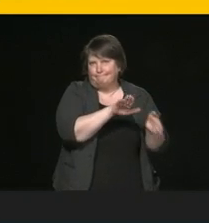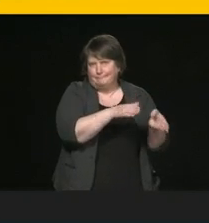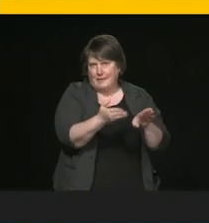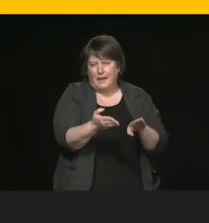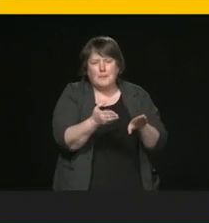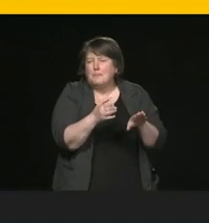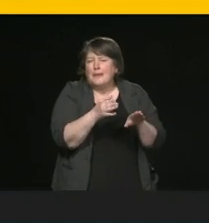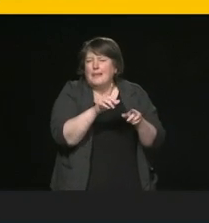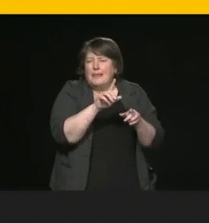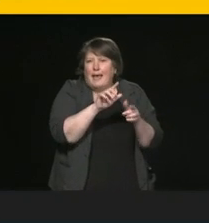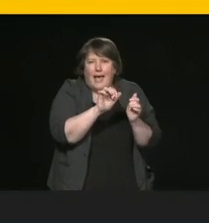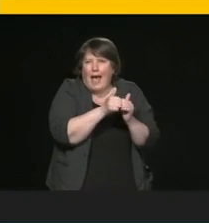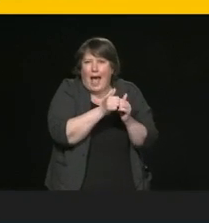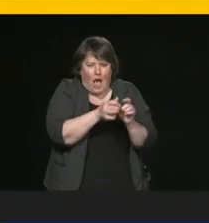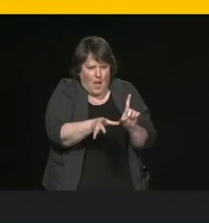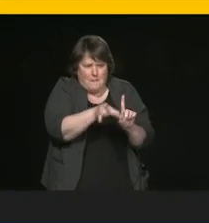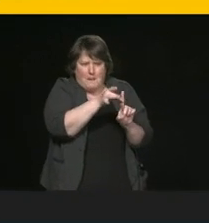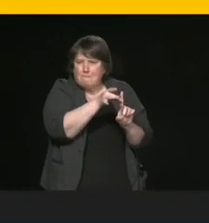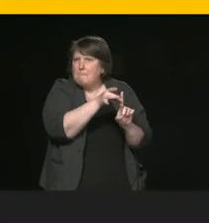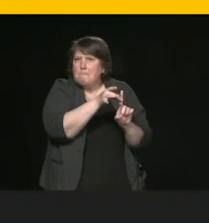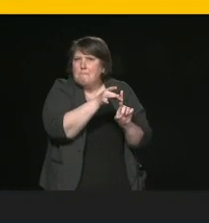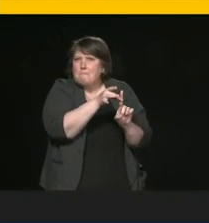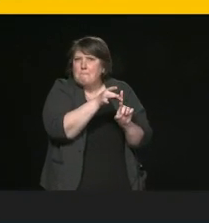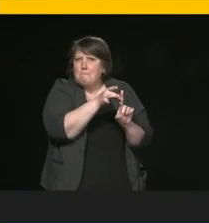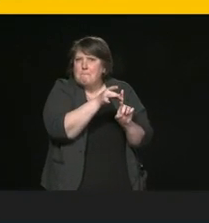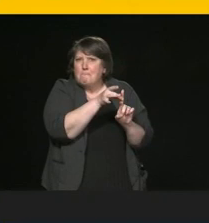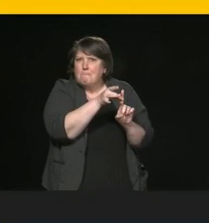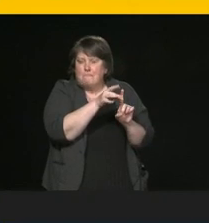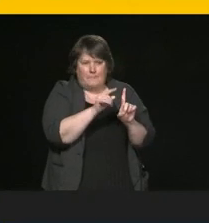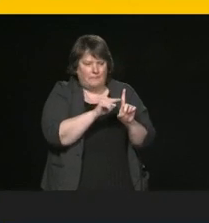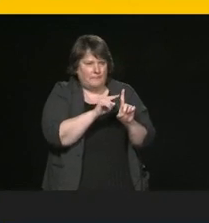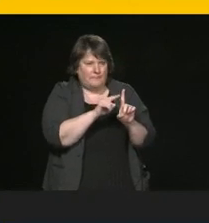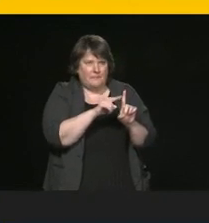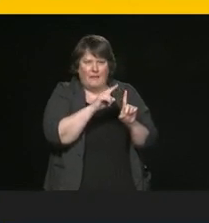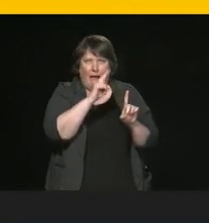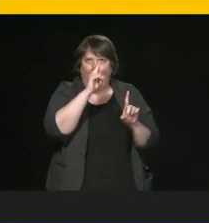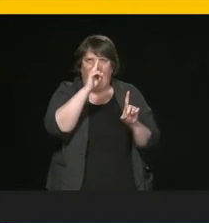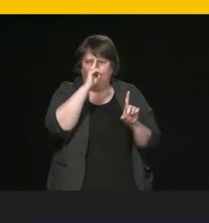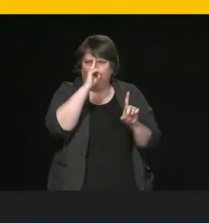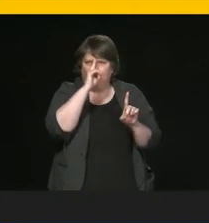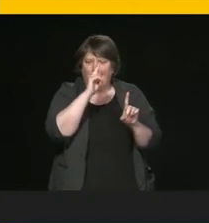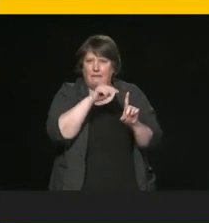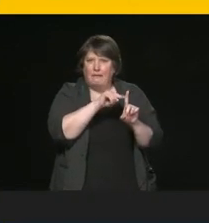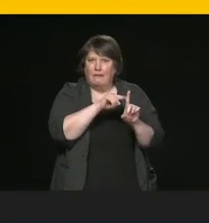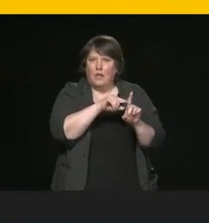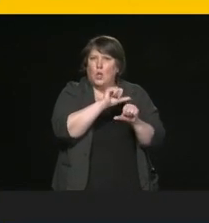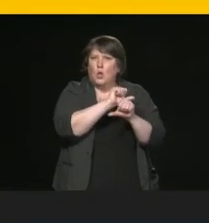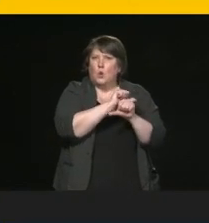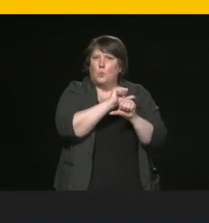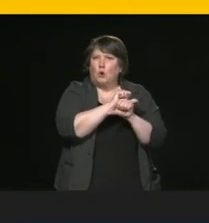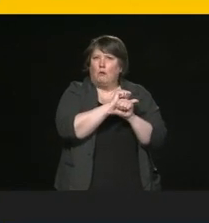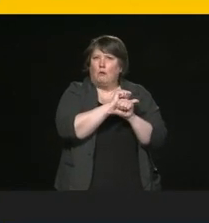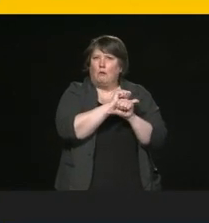IT'S UNCLEAR, I THINK, WHERE